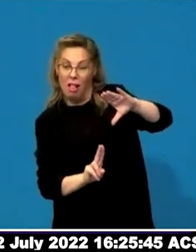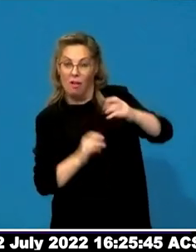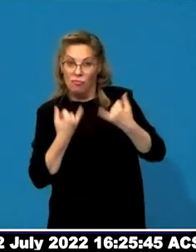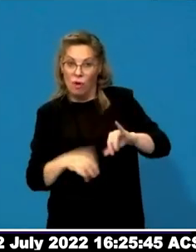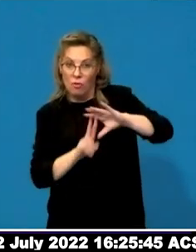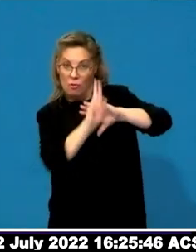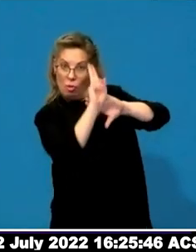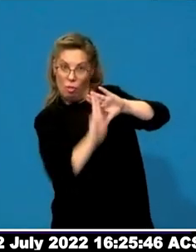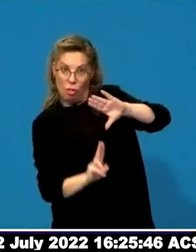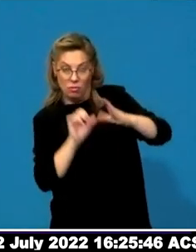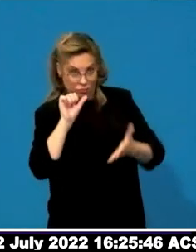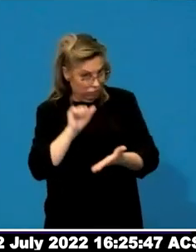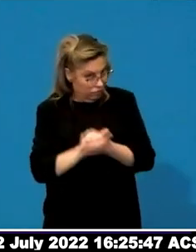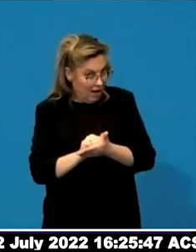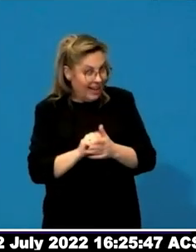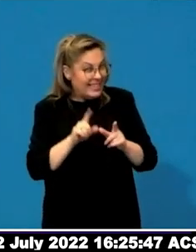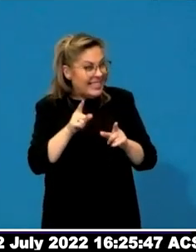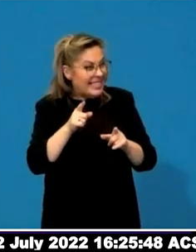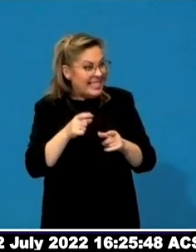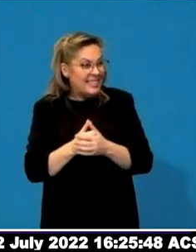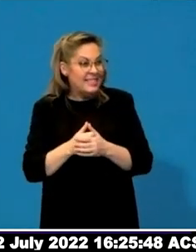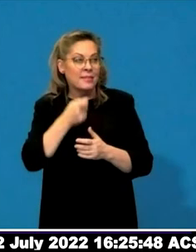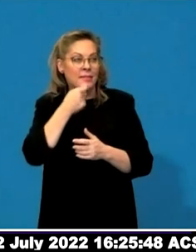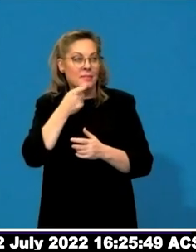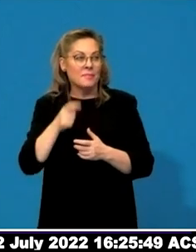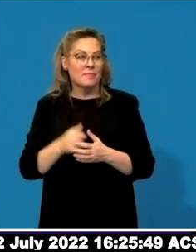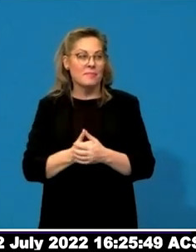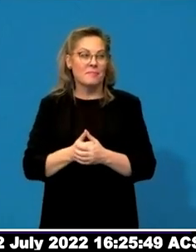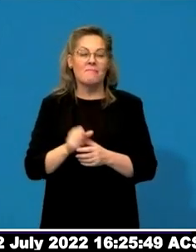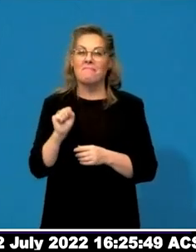Is my memory correct? Probably Douglas, I think.